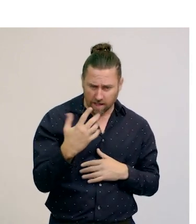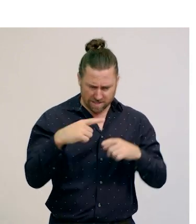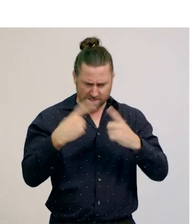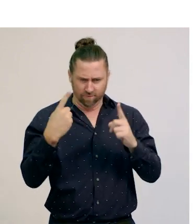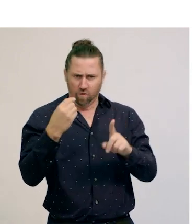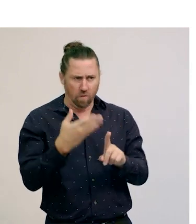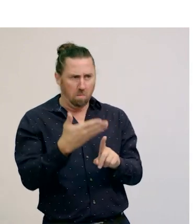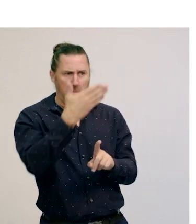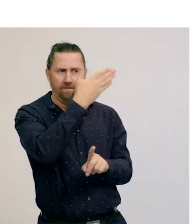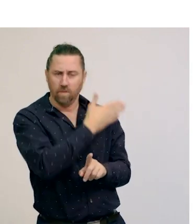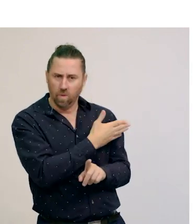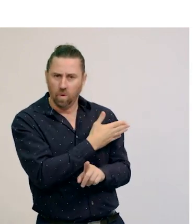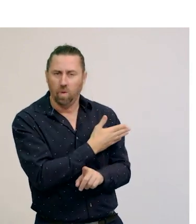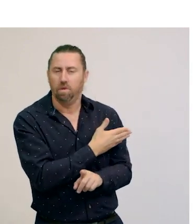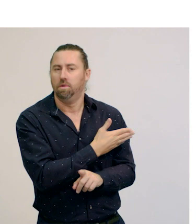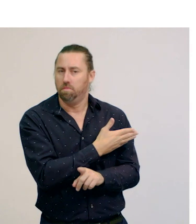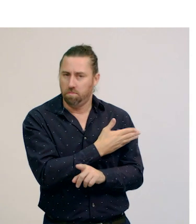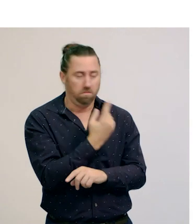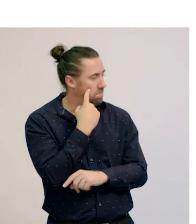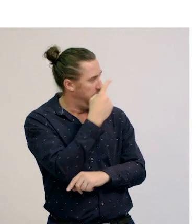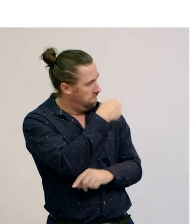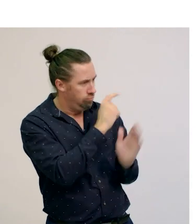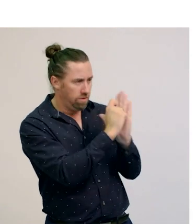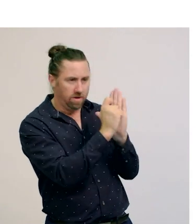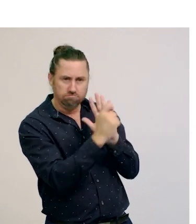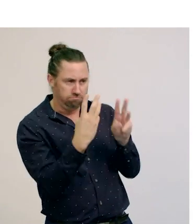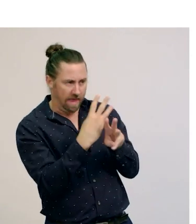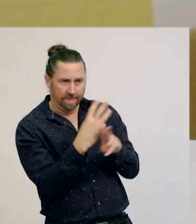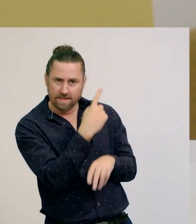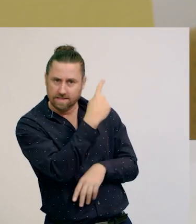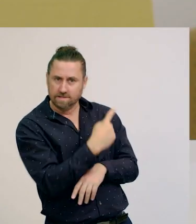This is how we would write it mathematically.